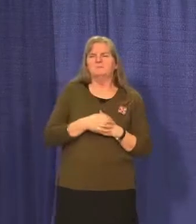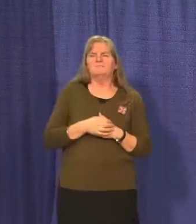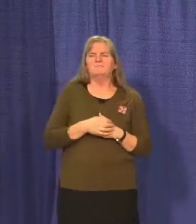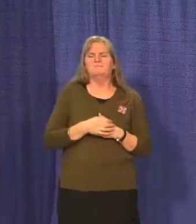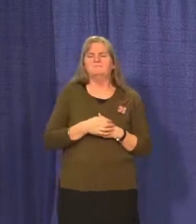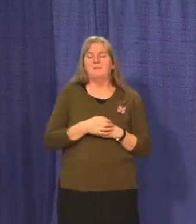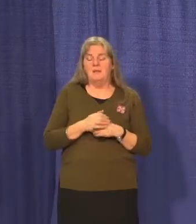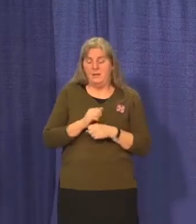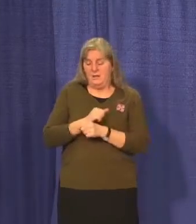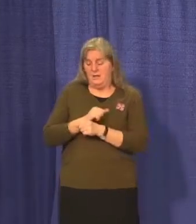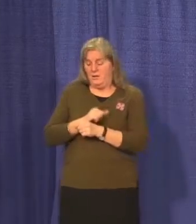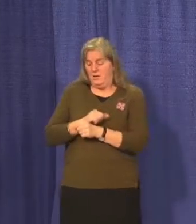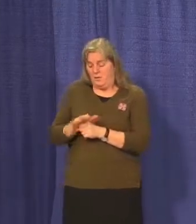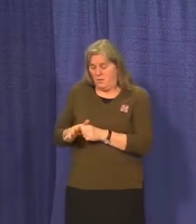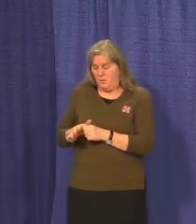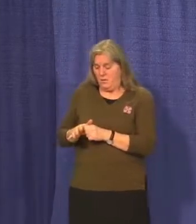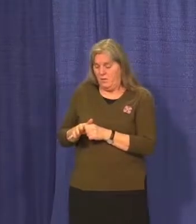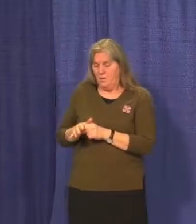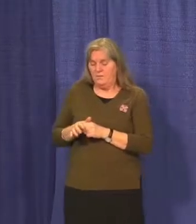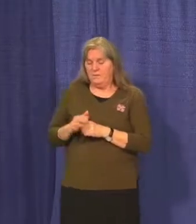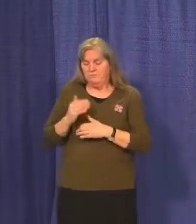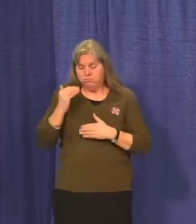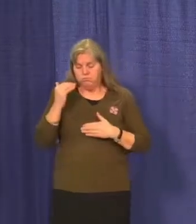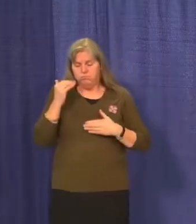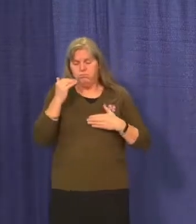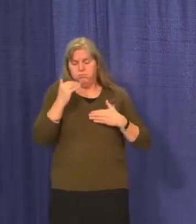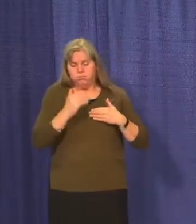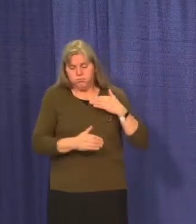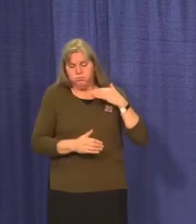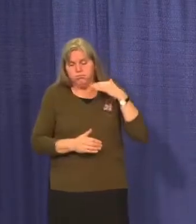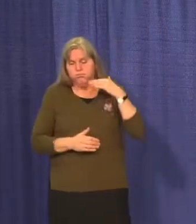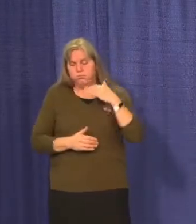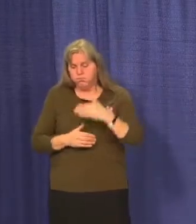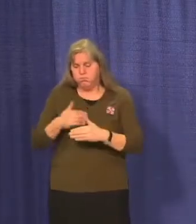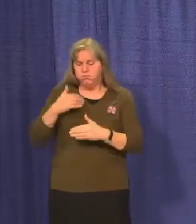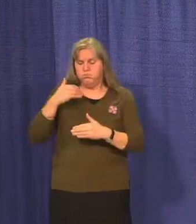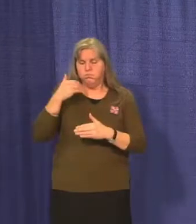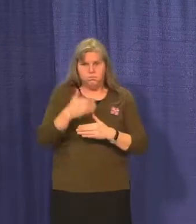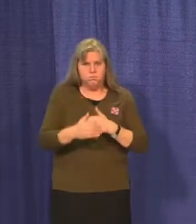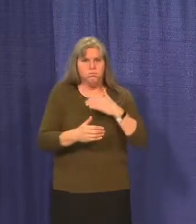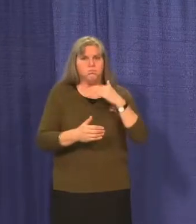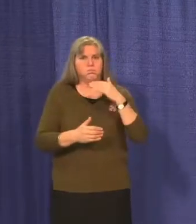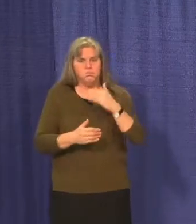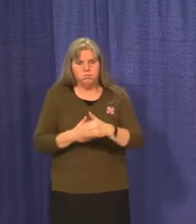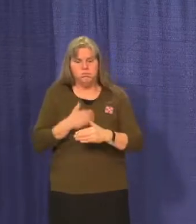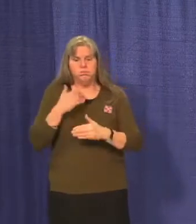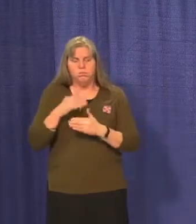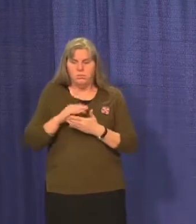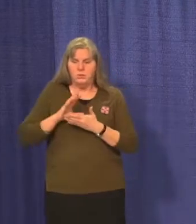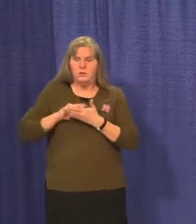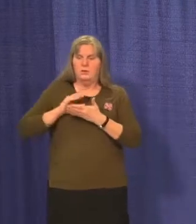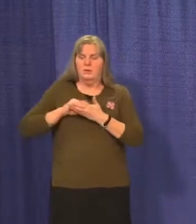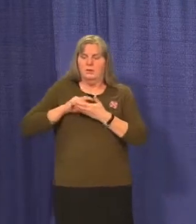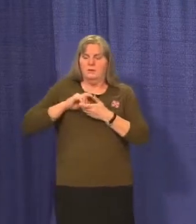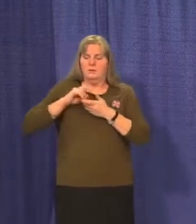Coming out of a pandemic is a long and gruelling process. The ongoing cycle of news,